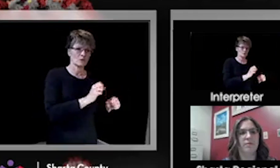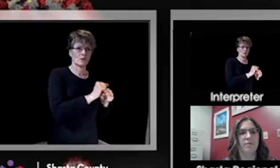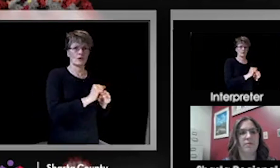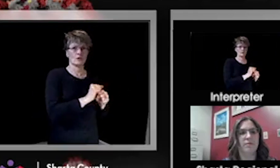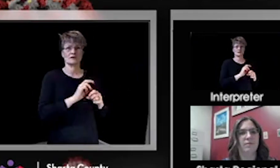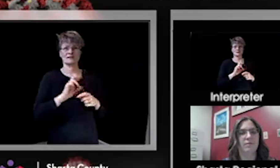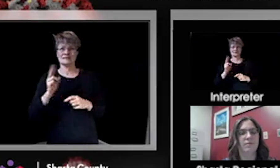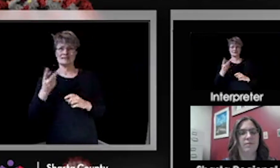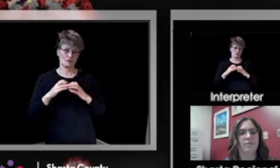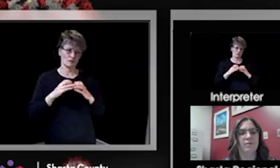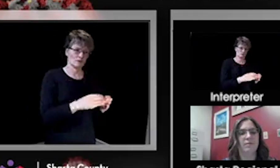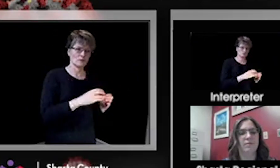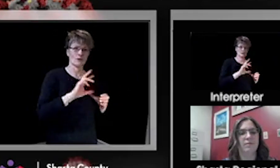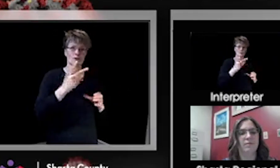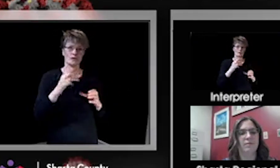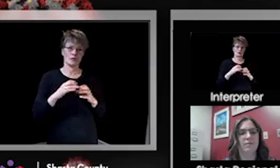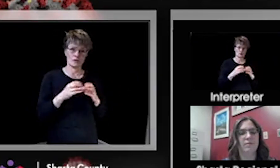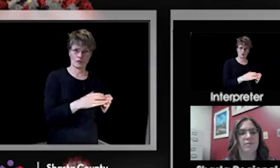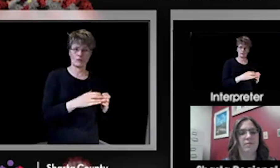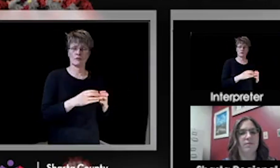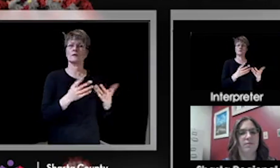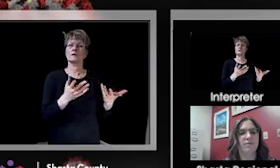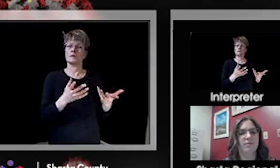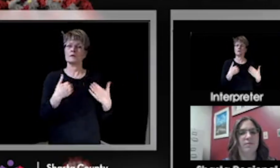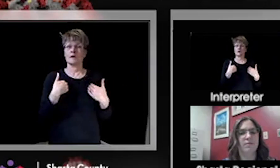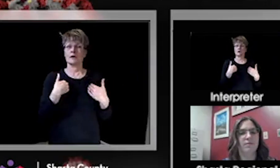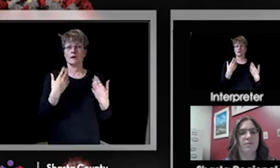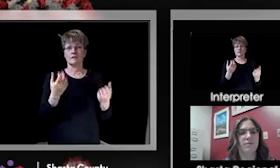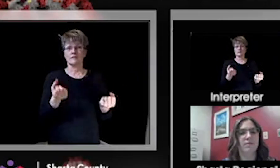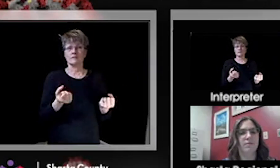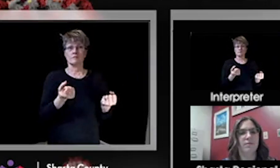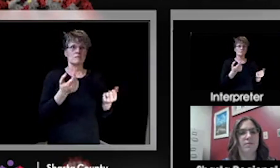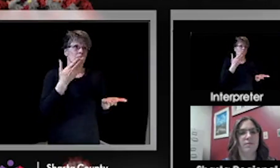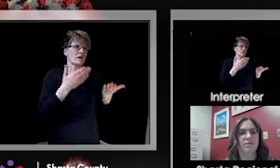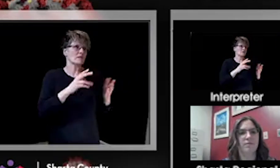especially at the beginning. It could be a much smaller number and it would be a small